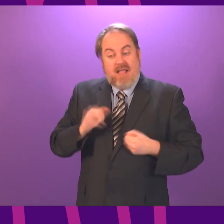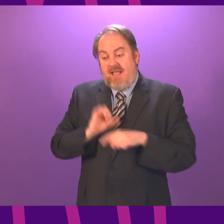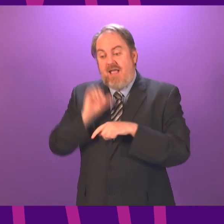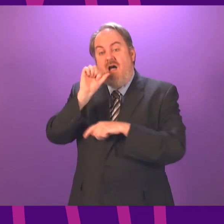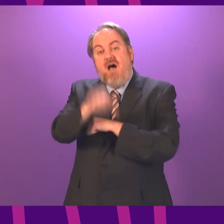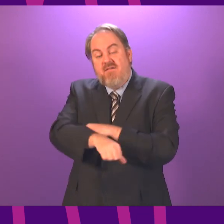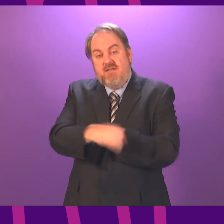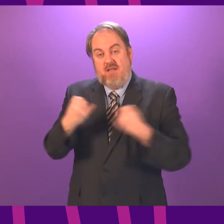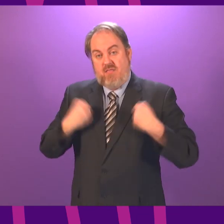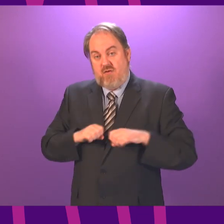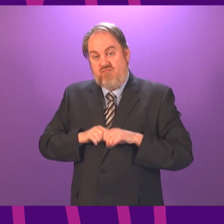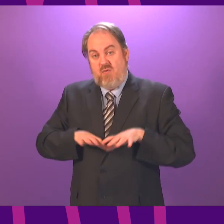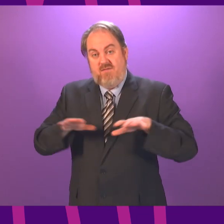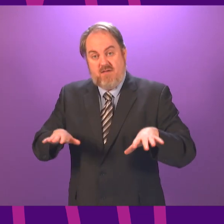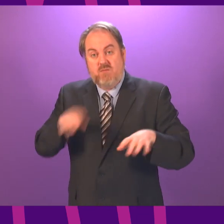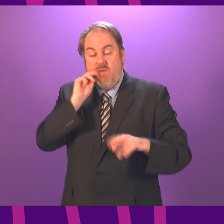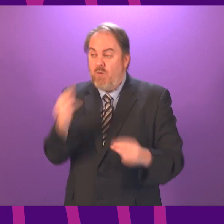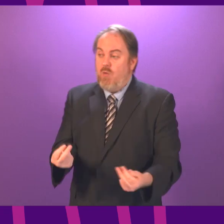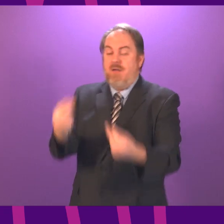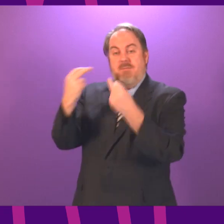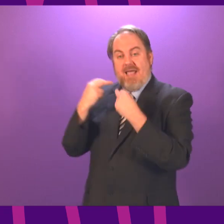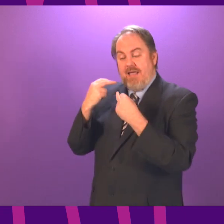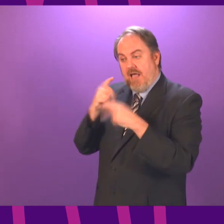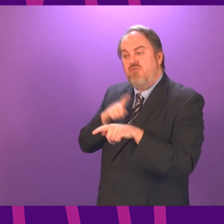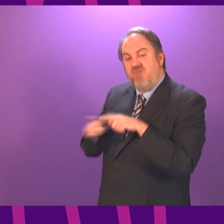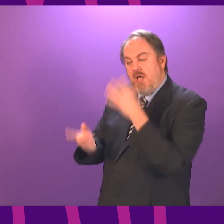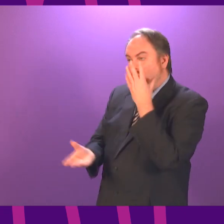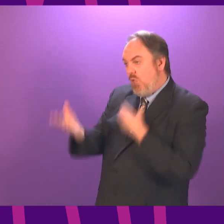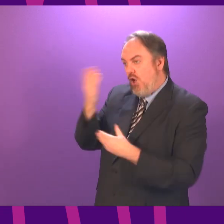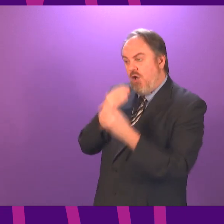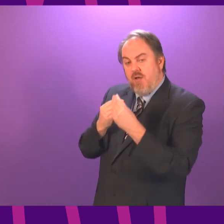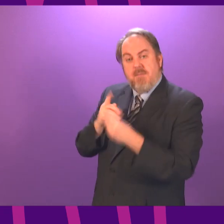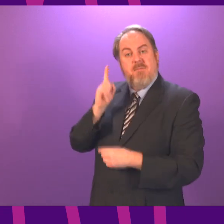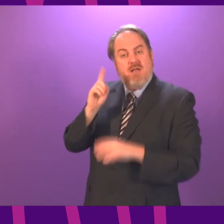However, I think that the steps that we have taken are the right ones, and we will continue